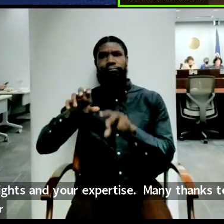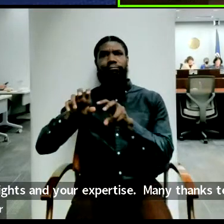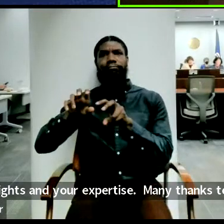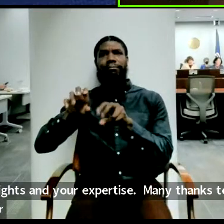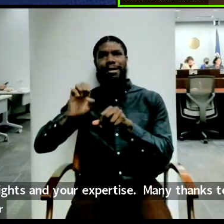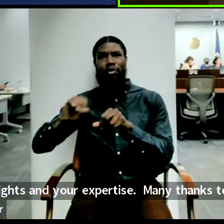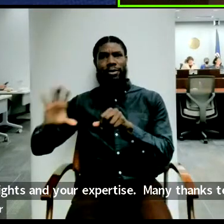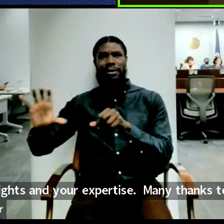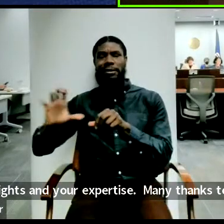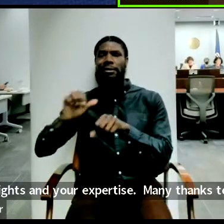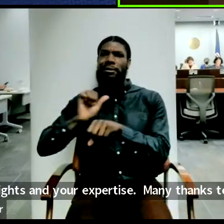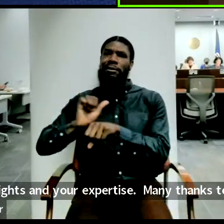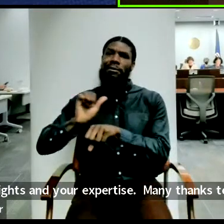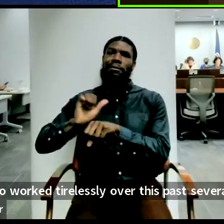to prepare for today's listening sessions.